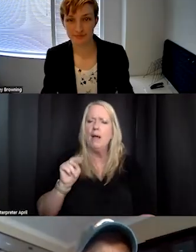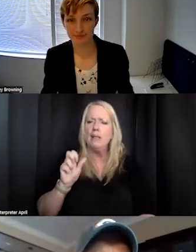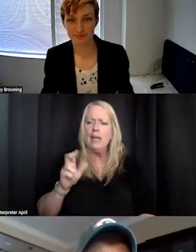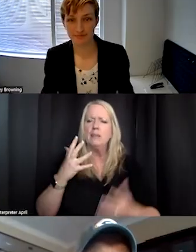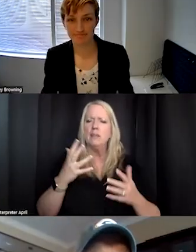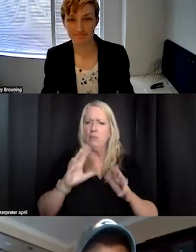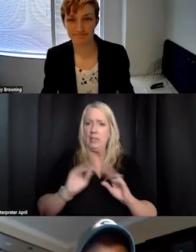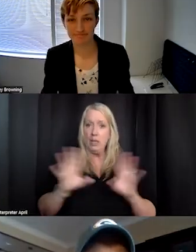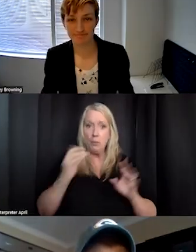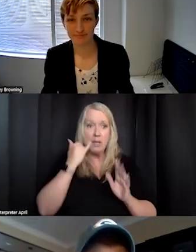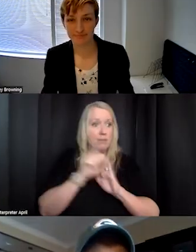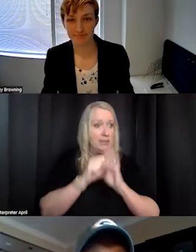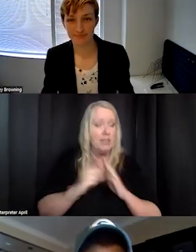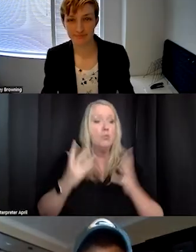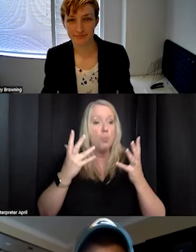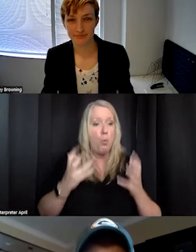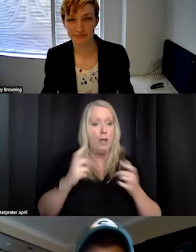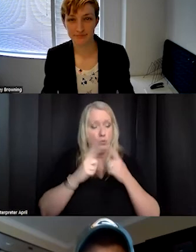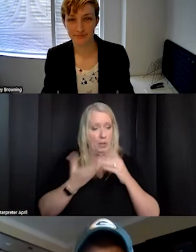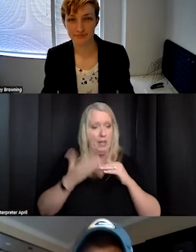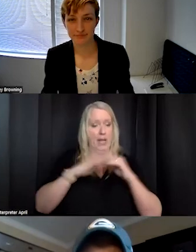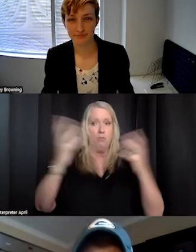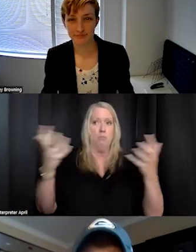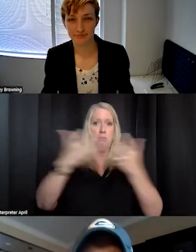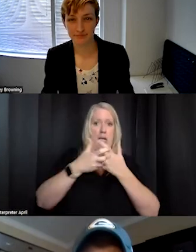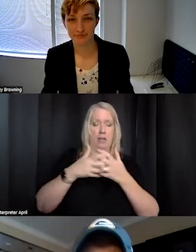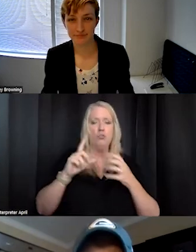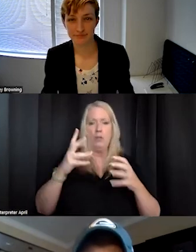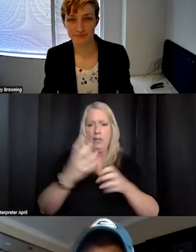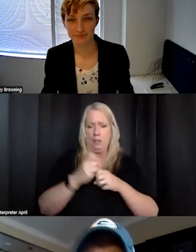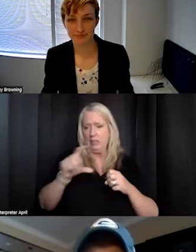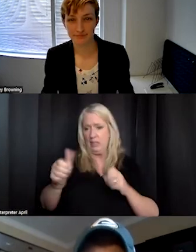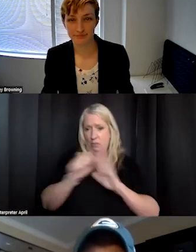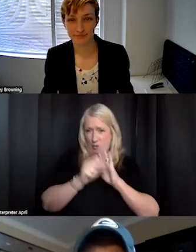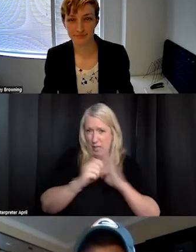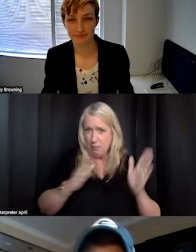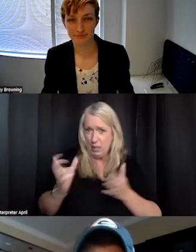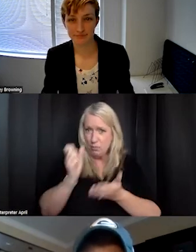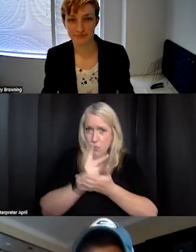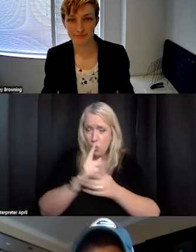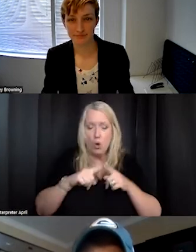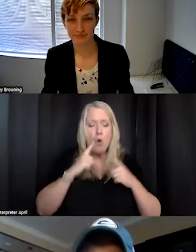IF THE STATE WANTS TO GET IT APPROVED. THEY CAN USE THE EXISTING AUTHORITY THEY HAVE.